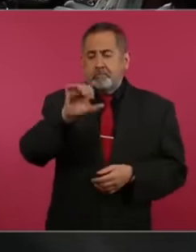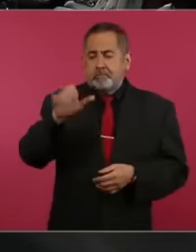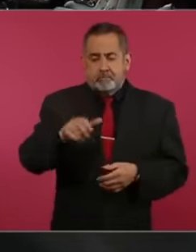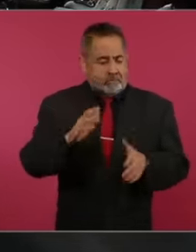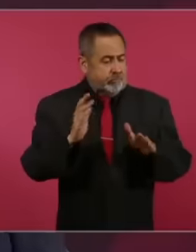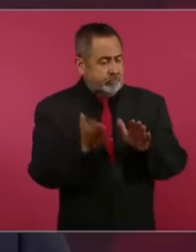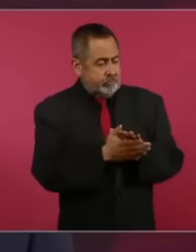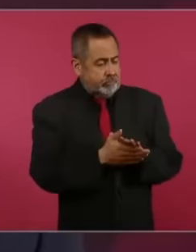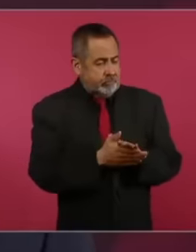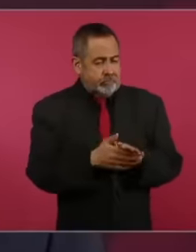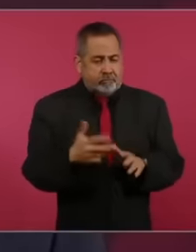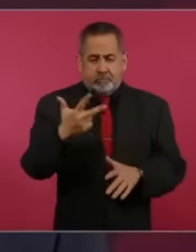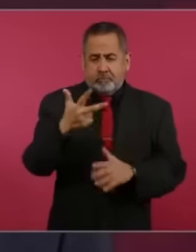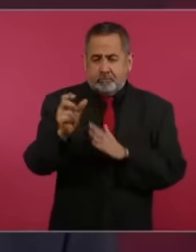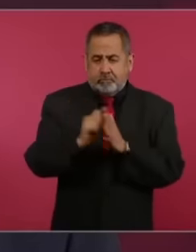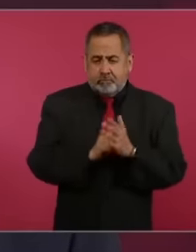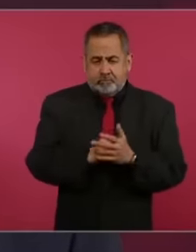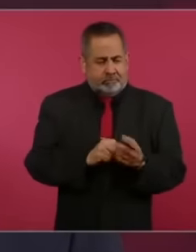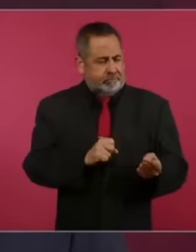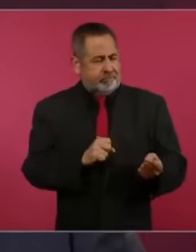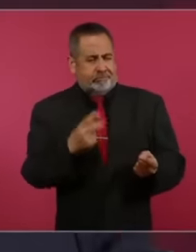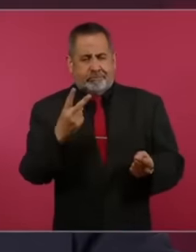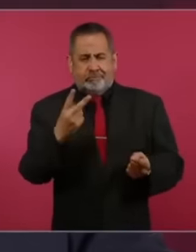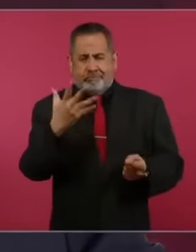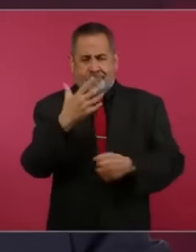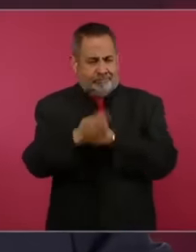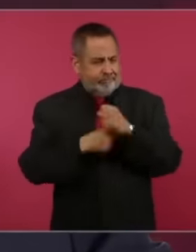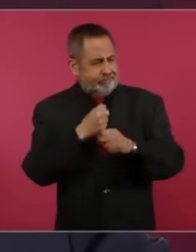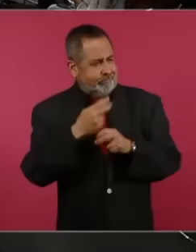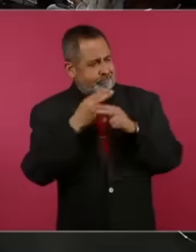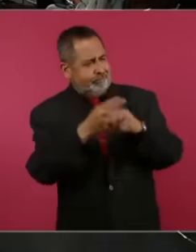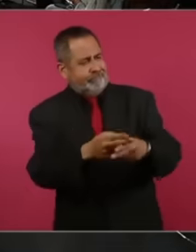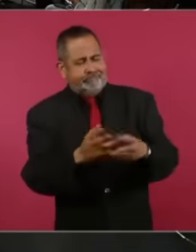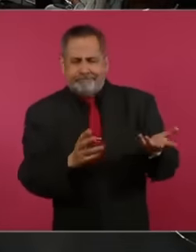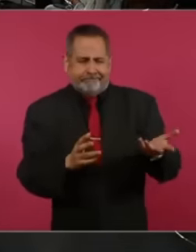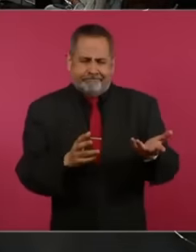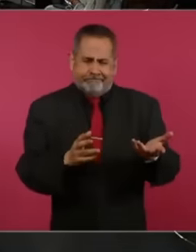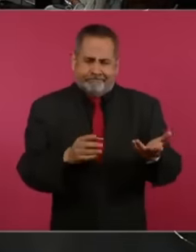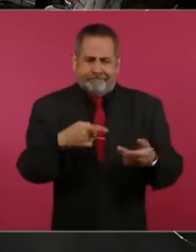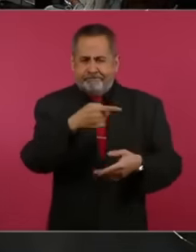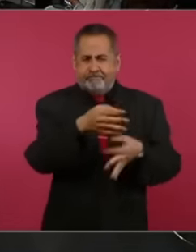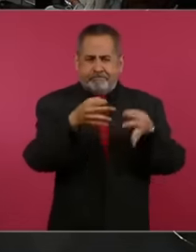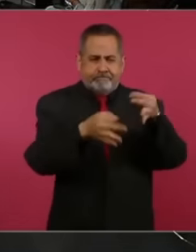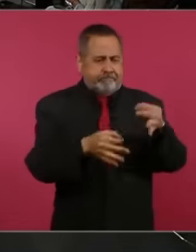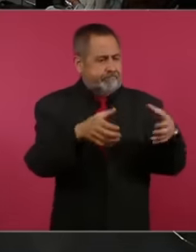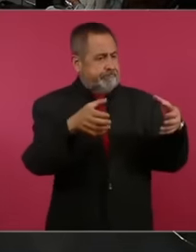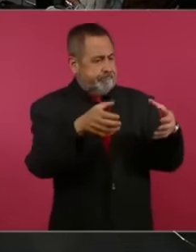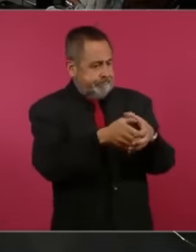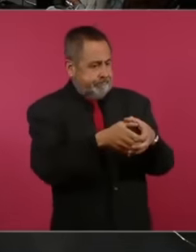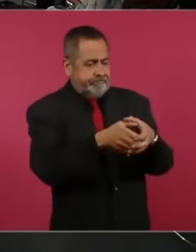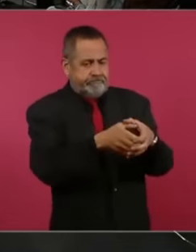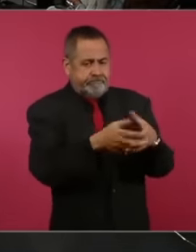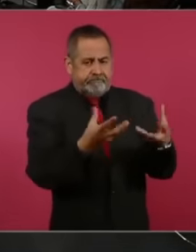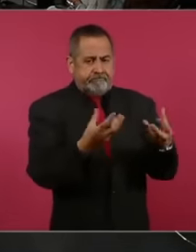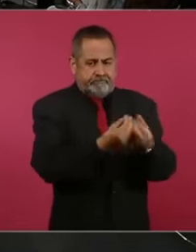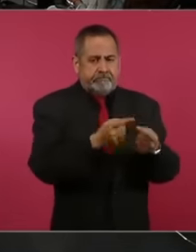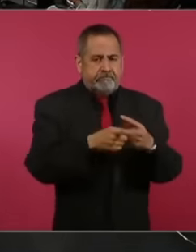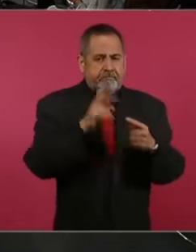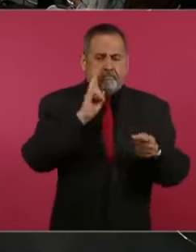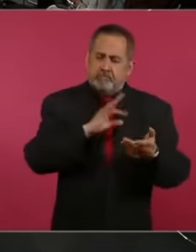and 5 years, we trust that the collegiate court can do so. We also remember, as